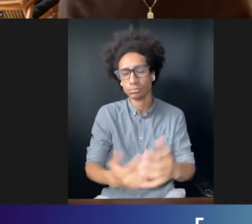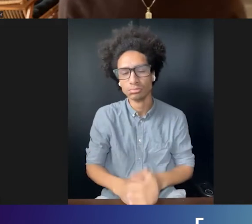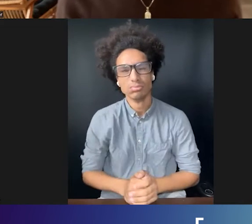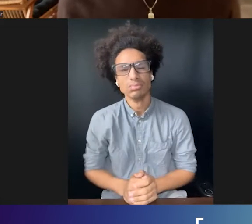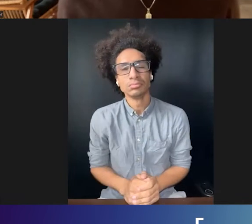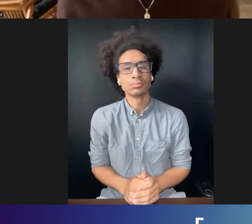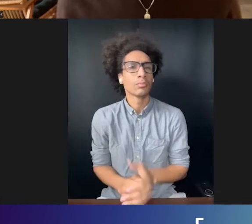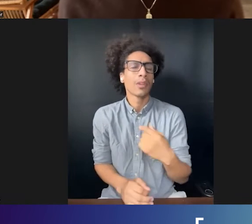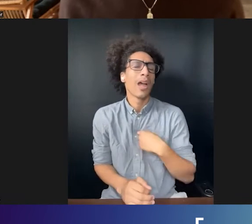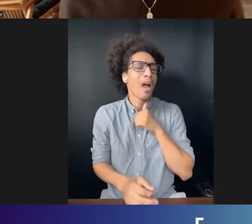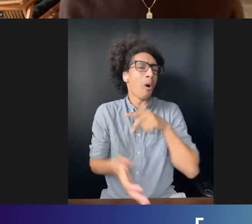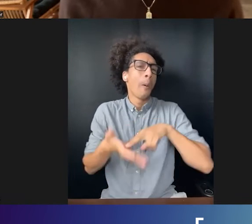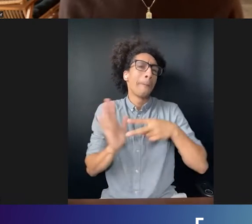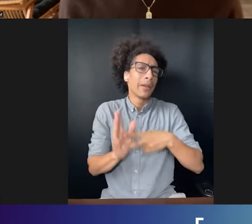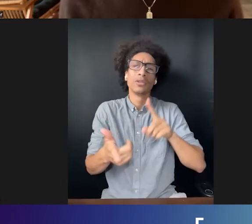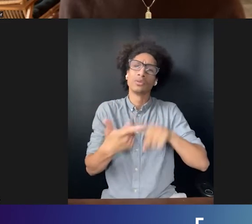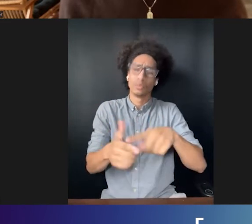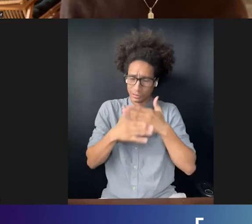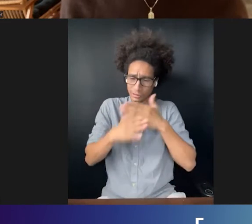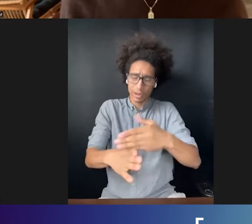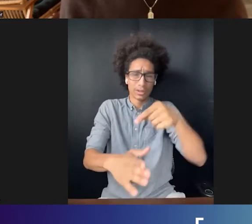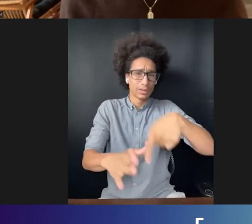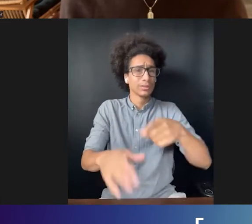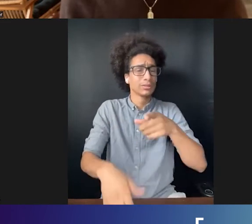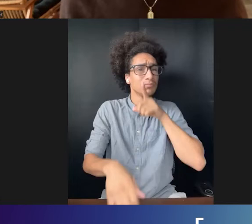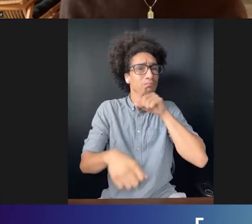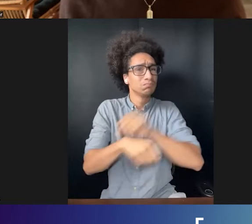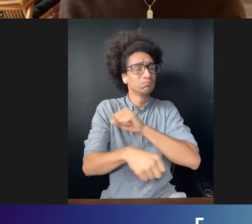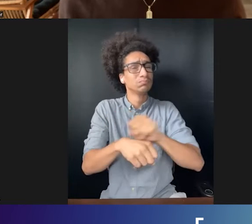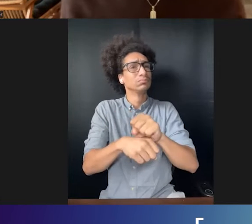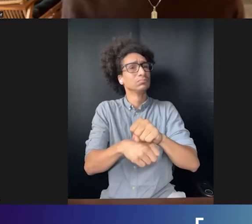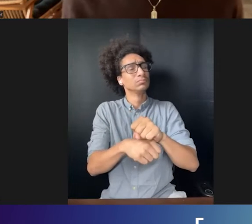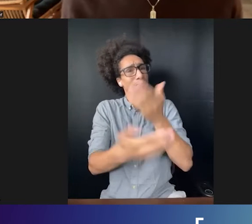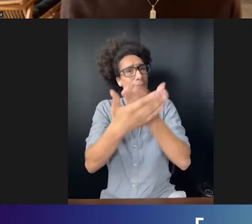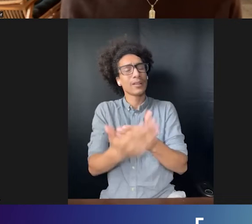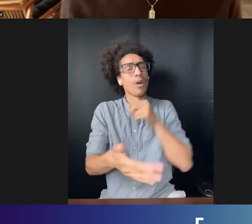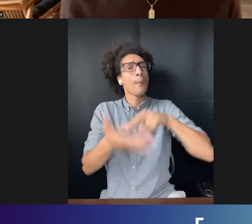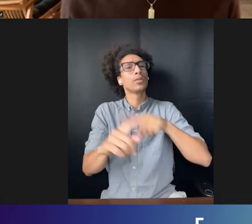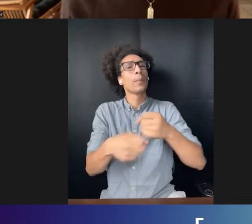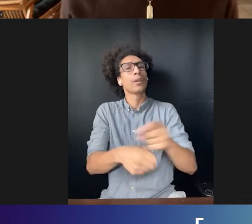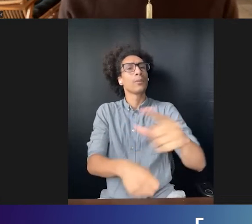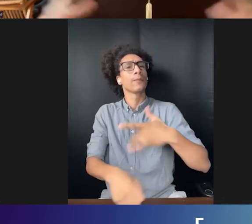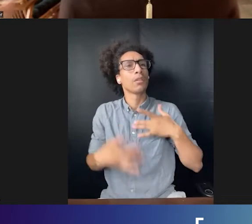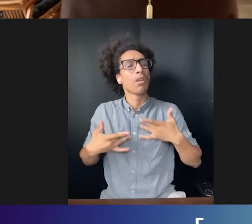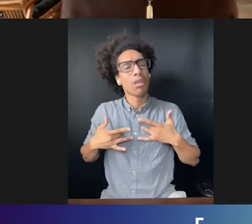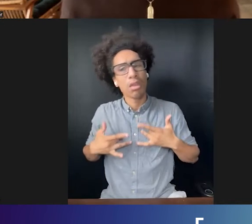And I know it really ranges from distributor to distributor, but I guess it's just I think even in the best case scenario where you have a huge,